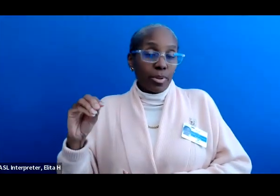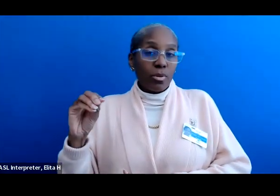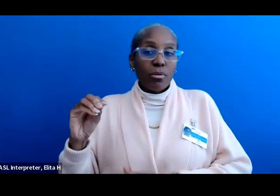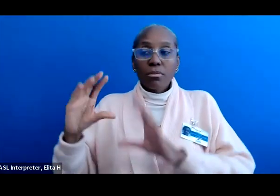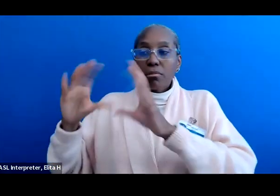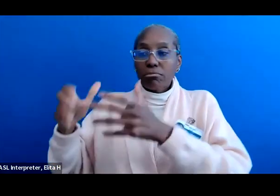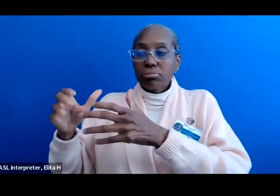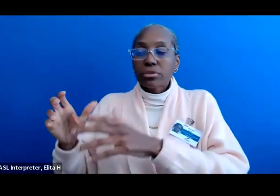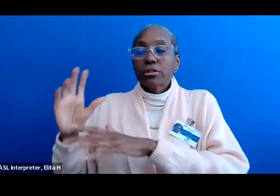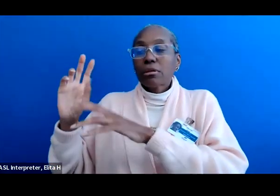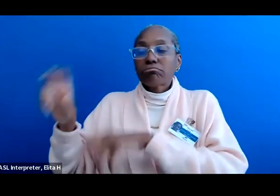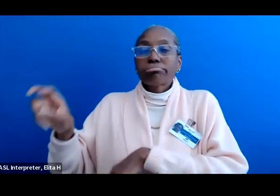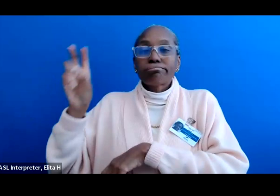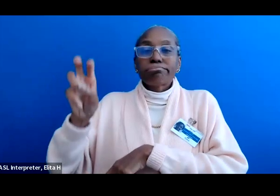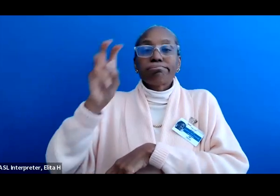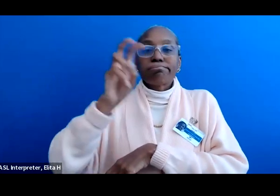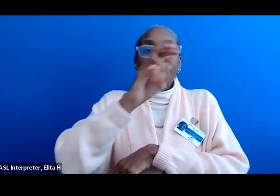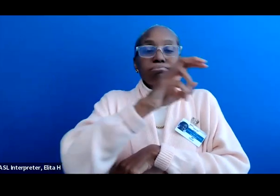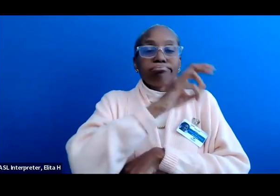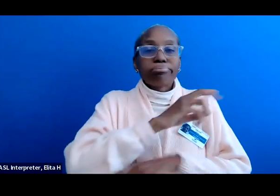If you ever get the opportunity to go to one of these, they're really kind of